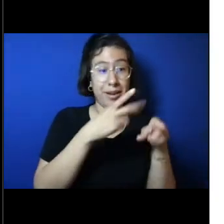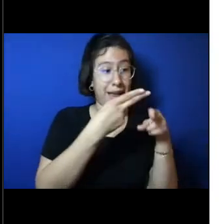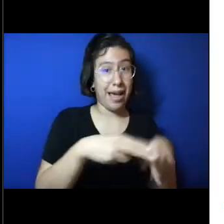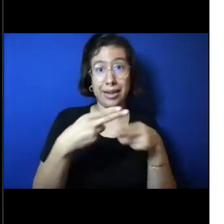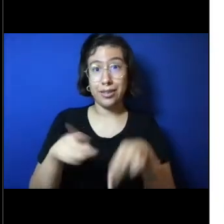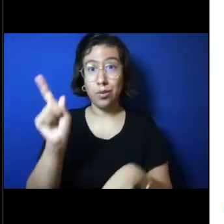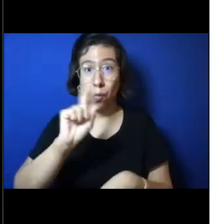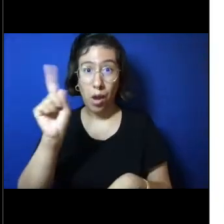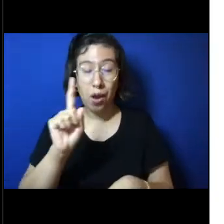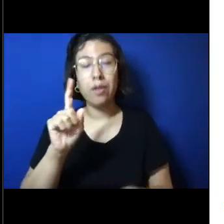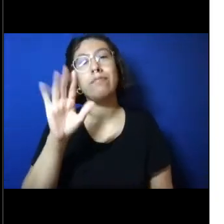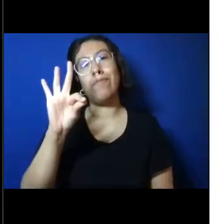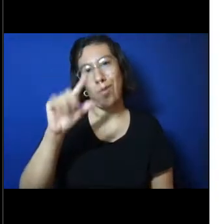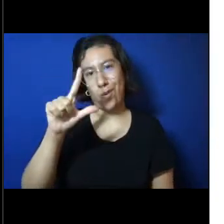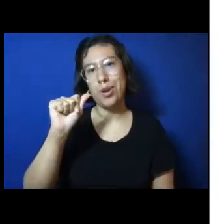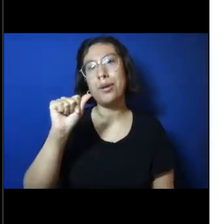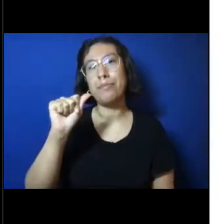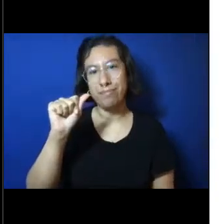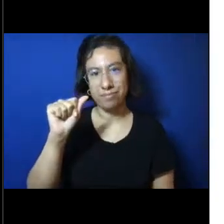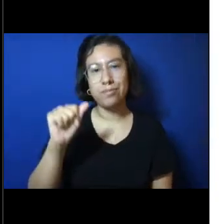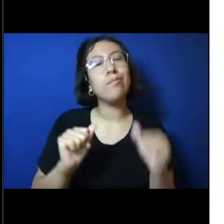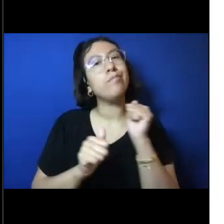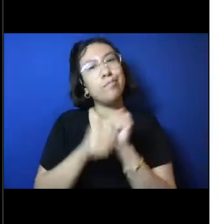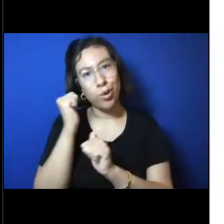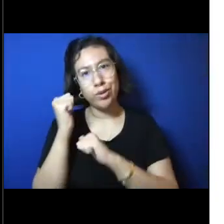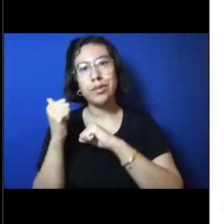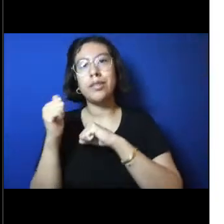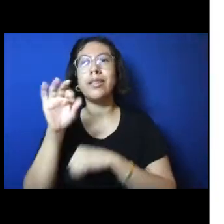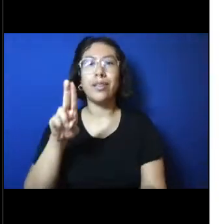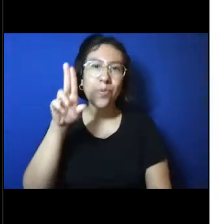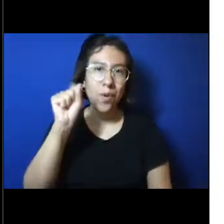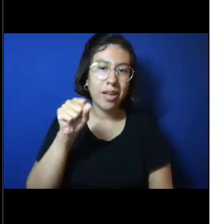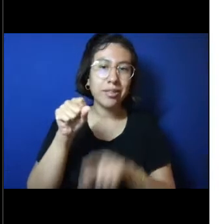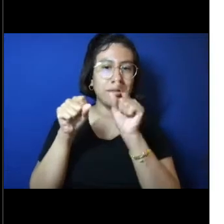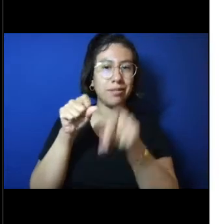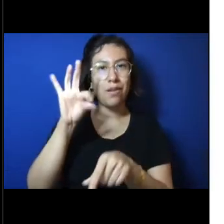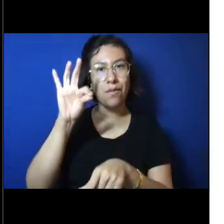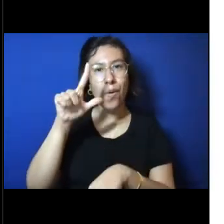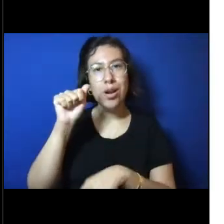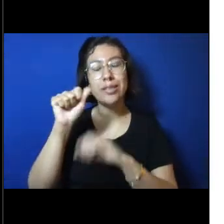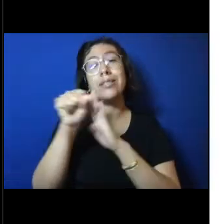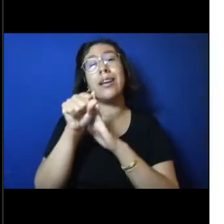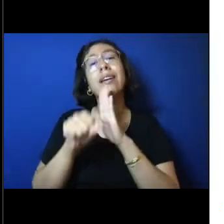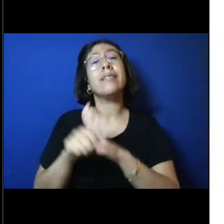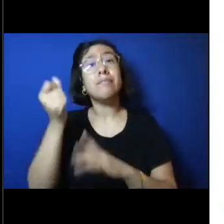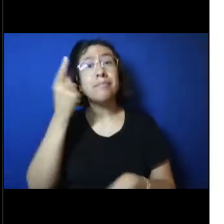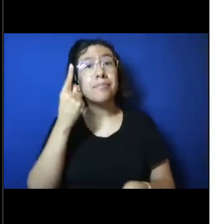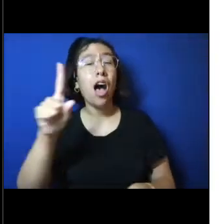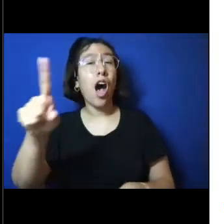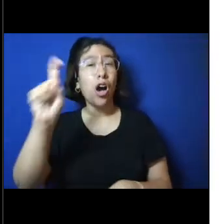So they're a very U.S.-based turtle in a lot of ways. There's about 100,000 nests a year in Florida.